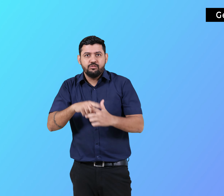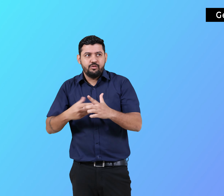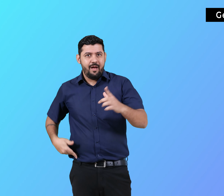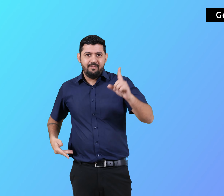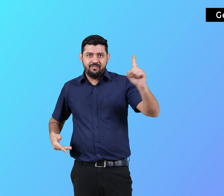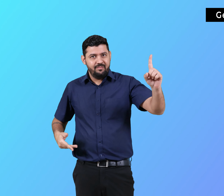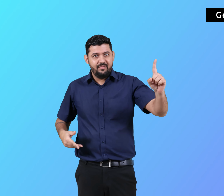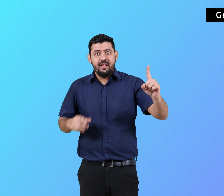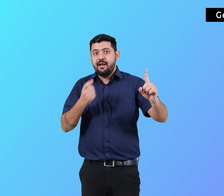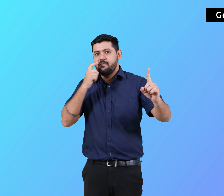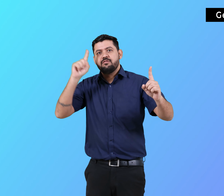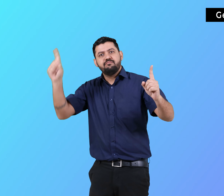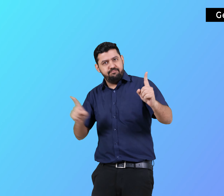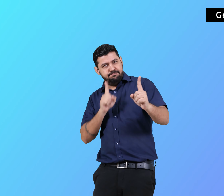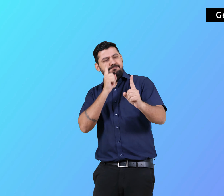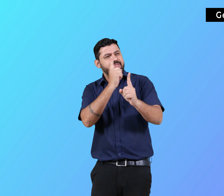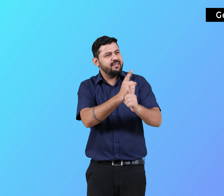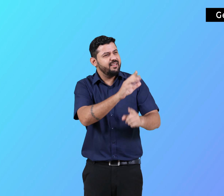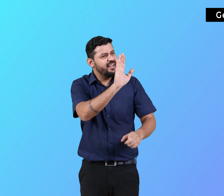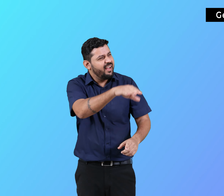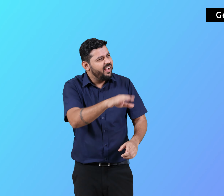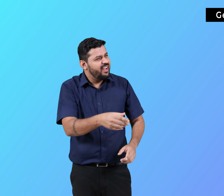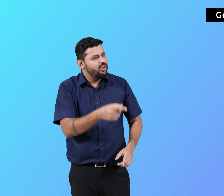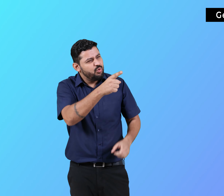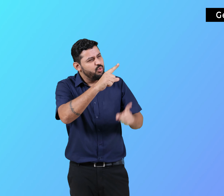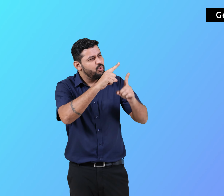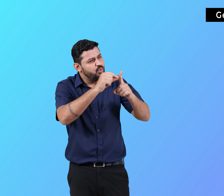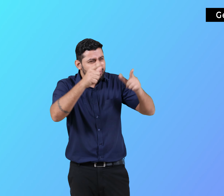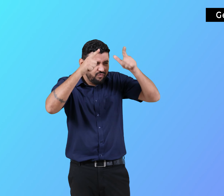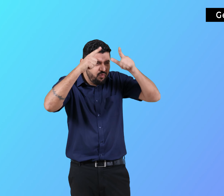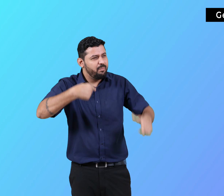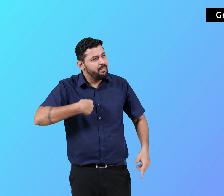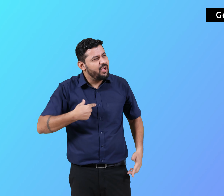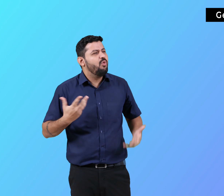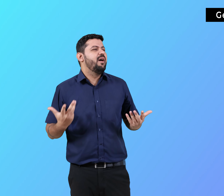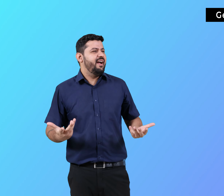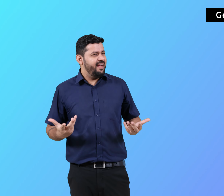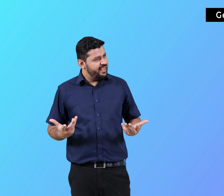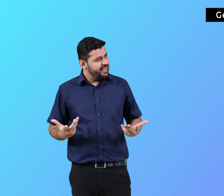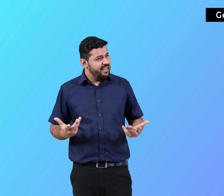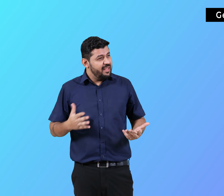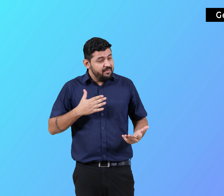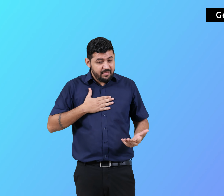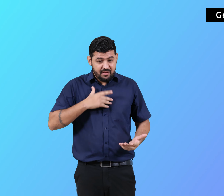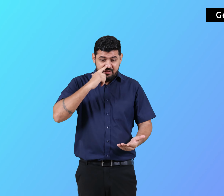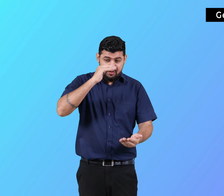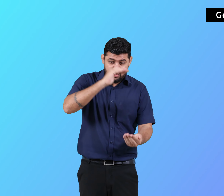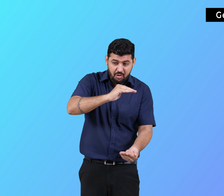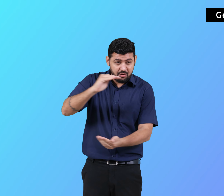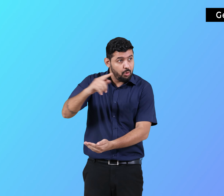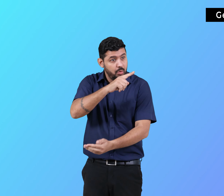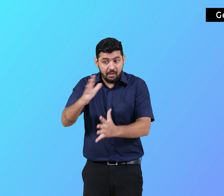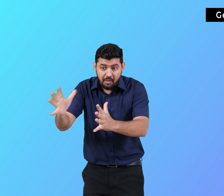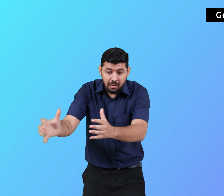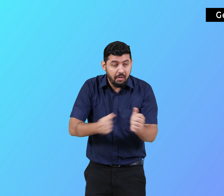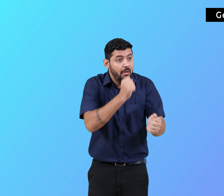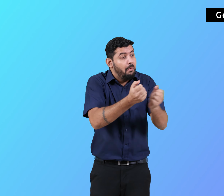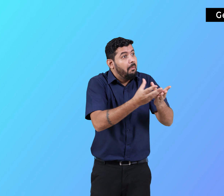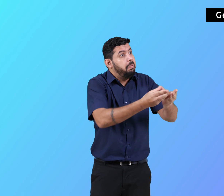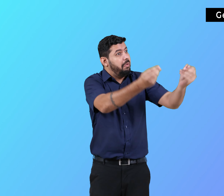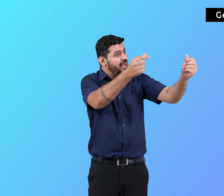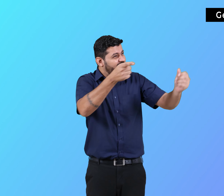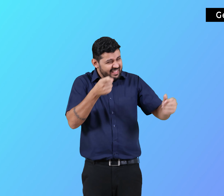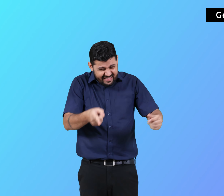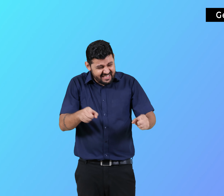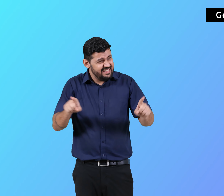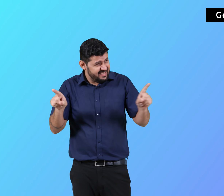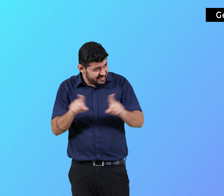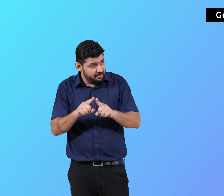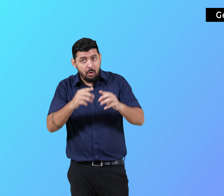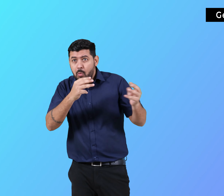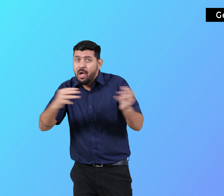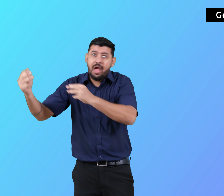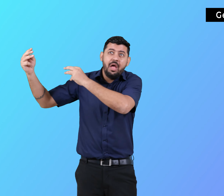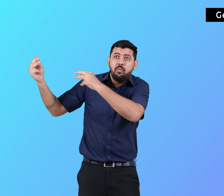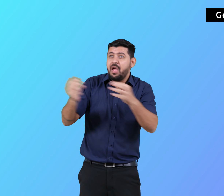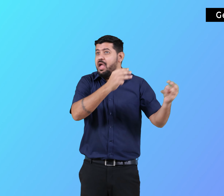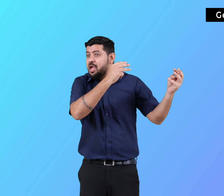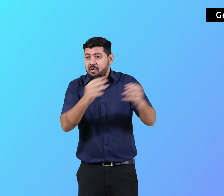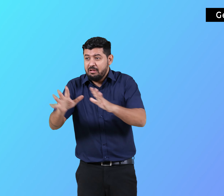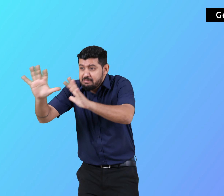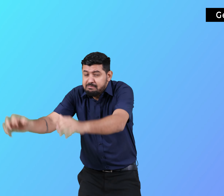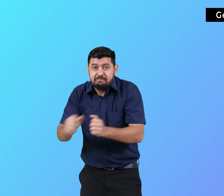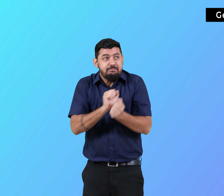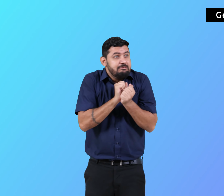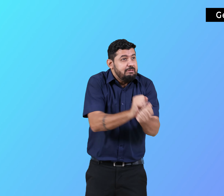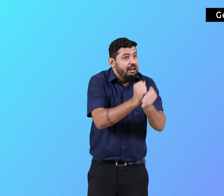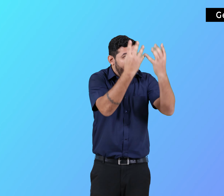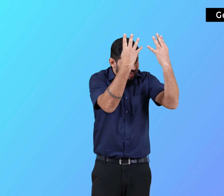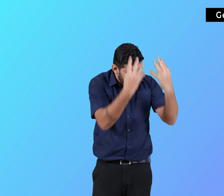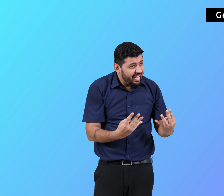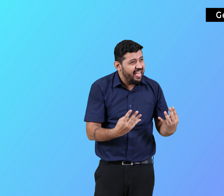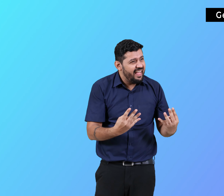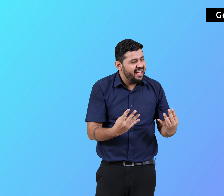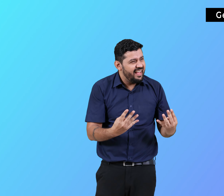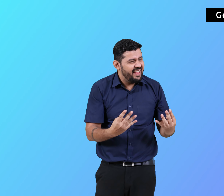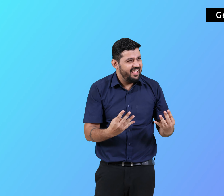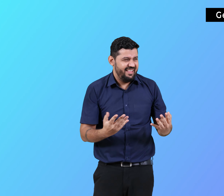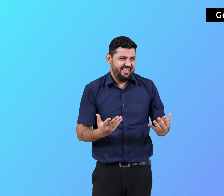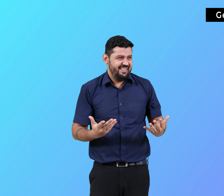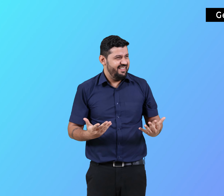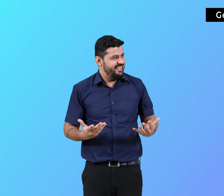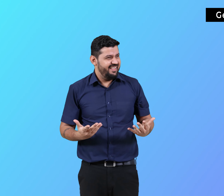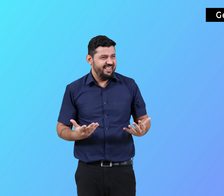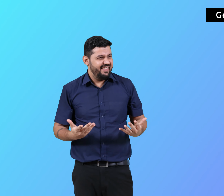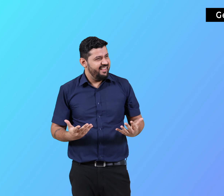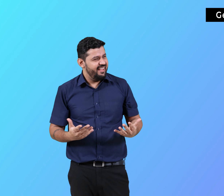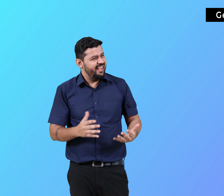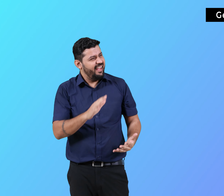Laban said to Jacob, “Why did you trick me and take away my daughters like prisoners of war?